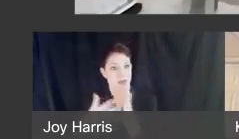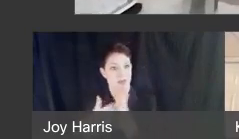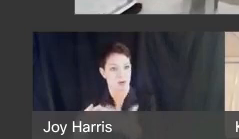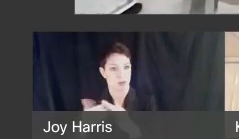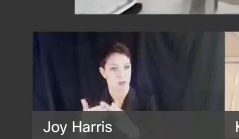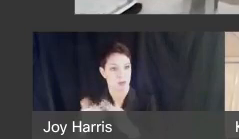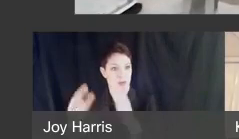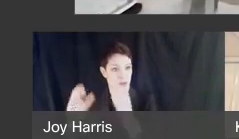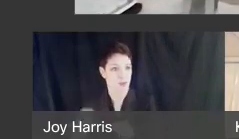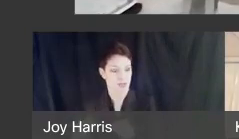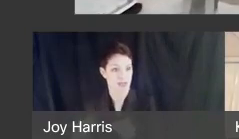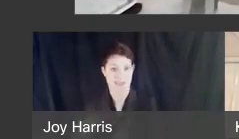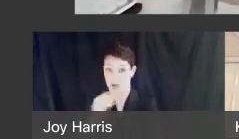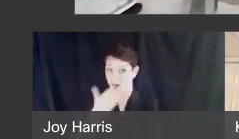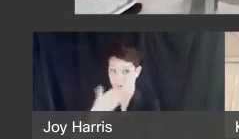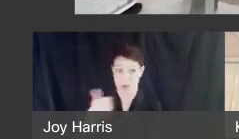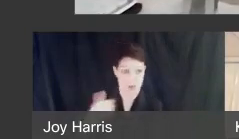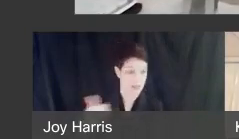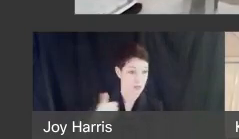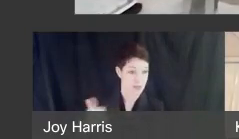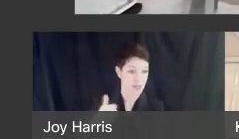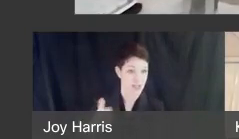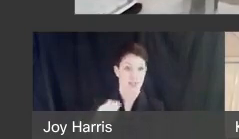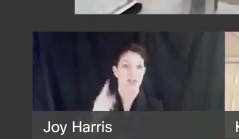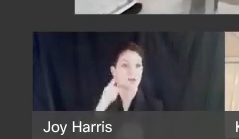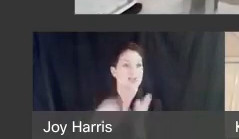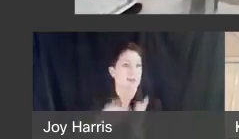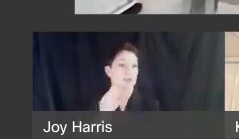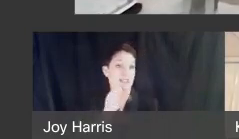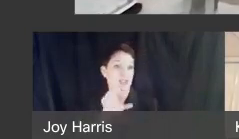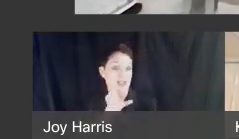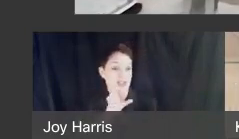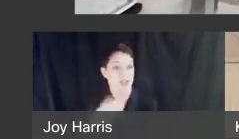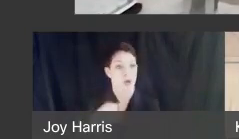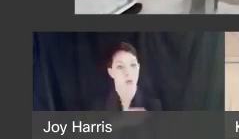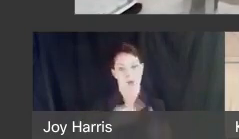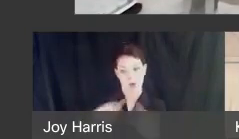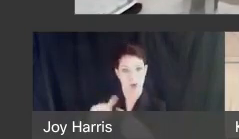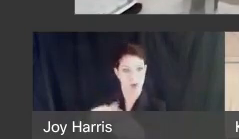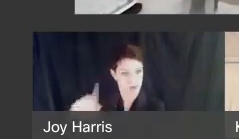transportation, particularly seniors, I think that you'll see that because of these long-standing